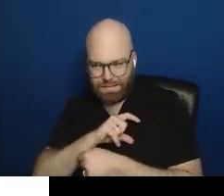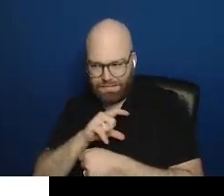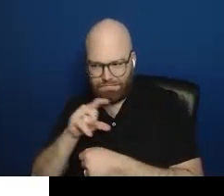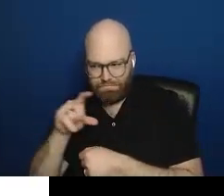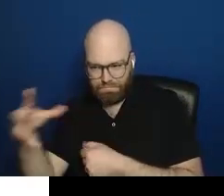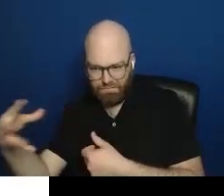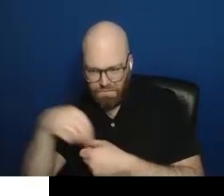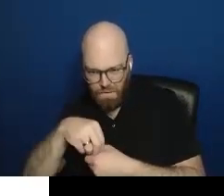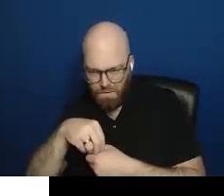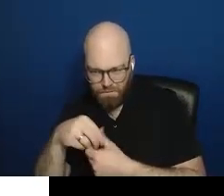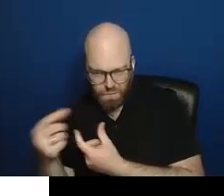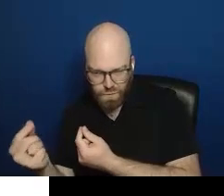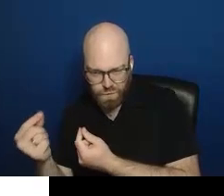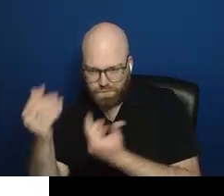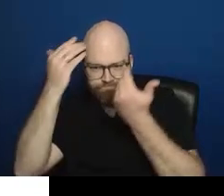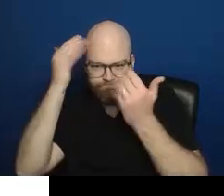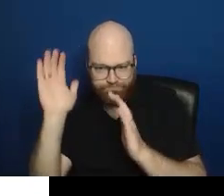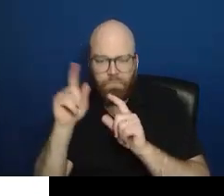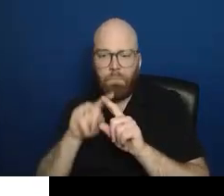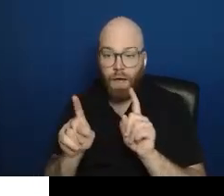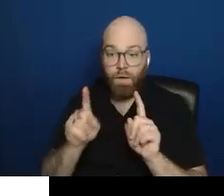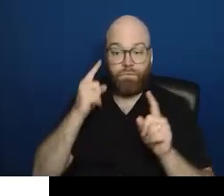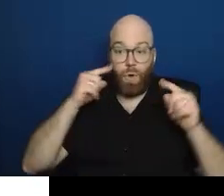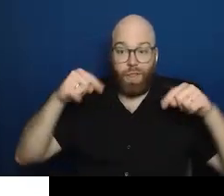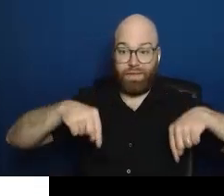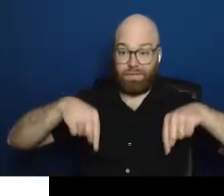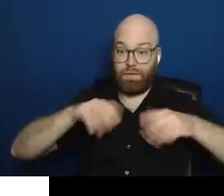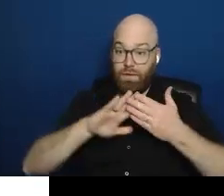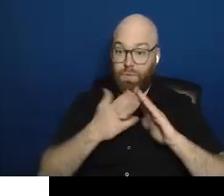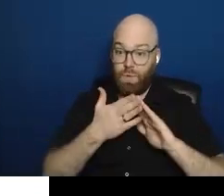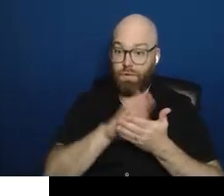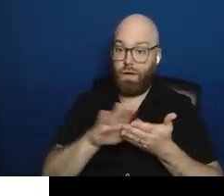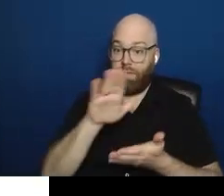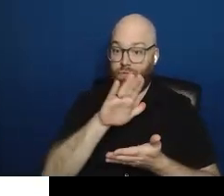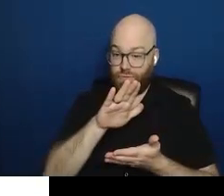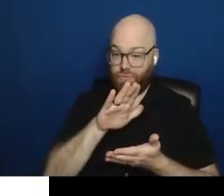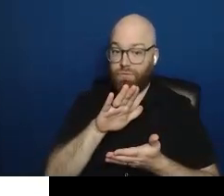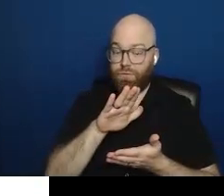for instance, for the community college that the main, for instance,